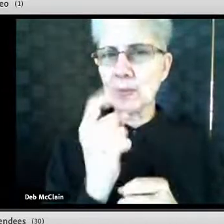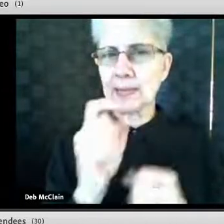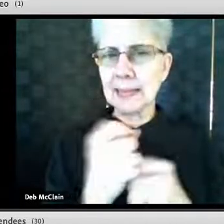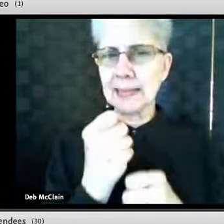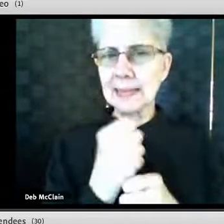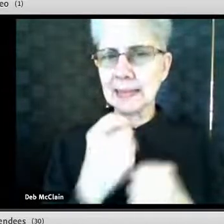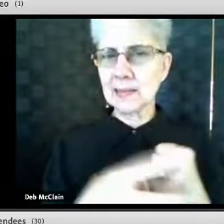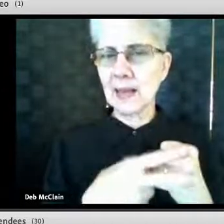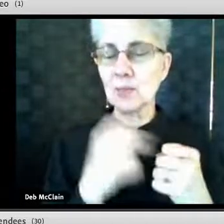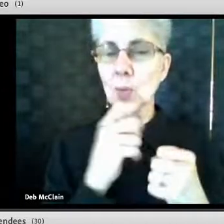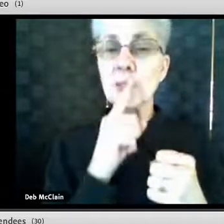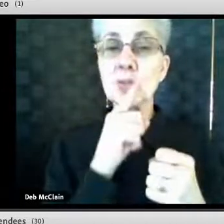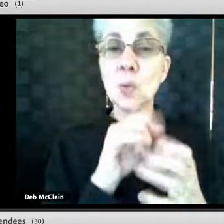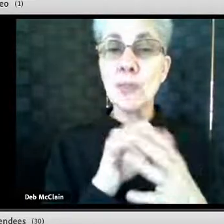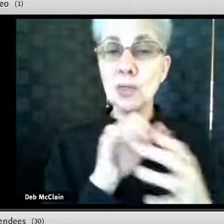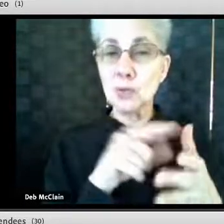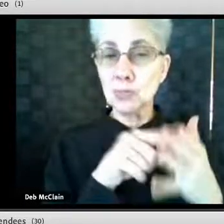so you need to make sure you're getting them